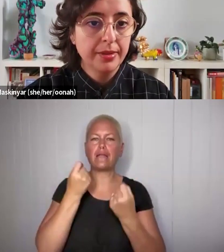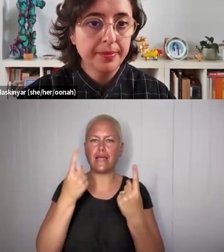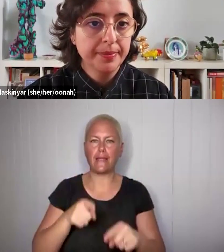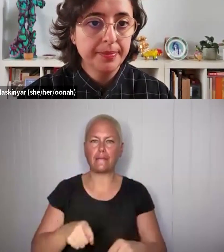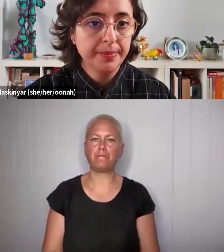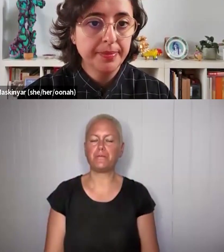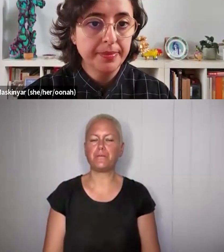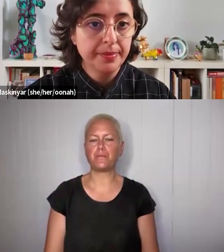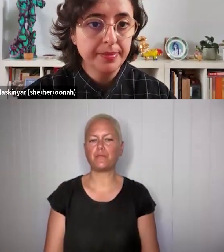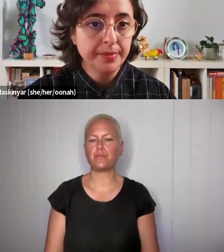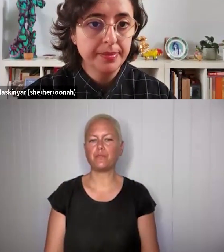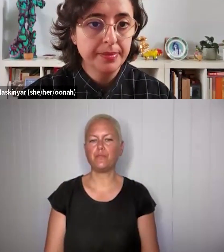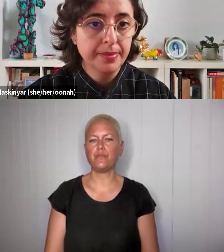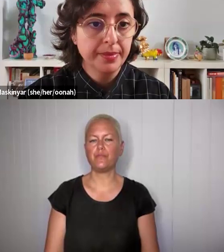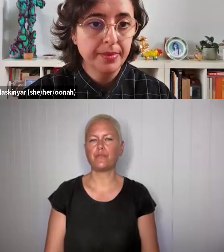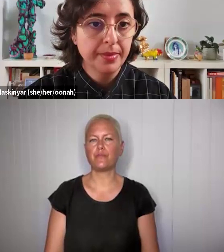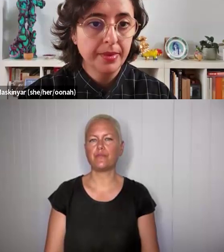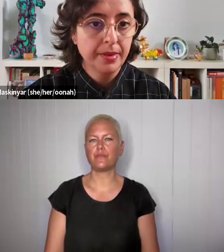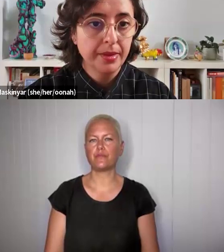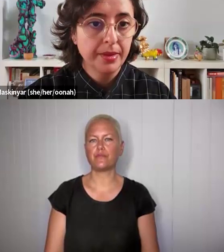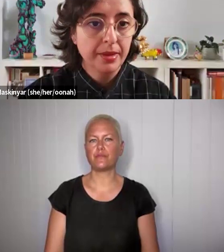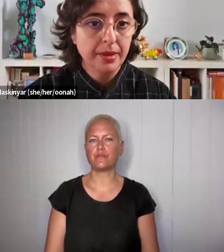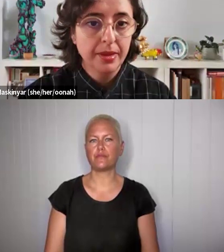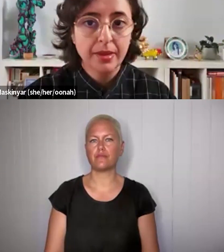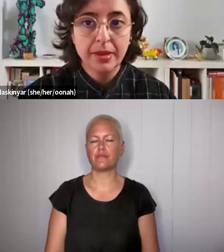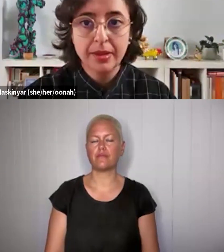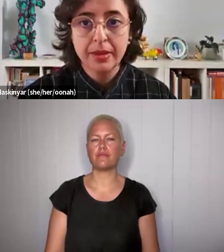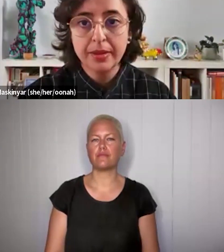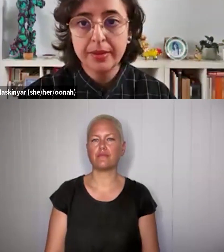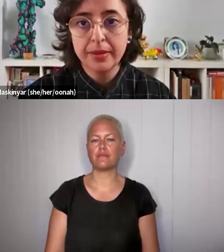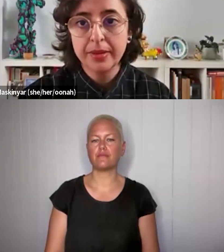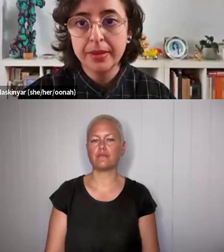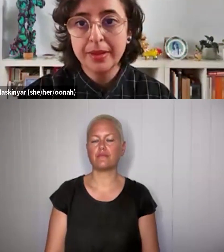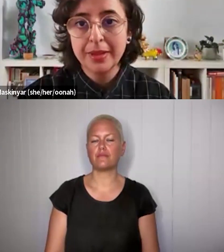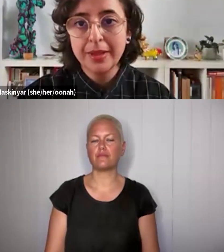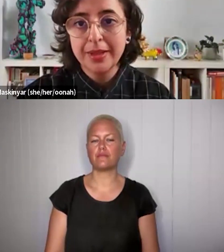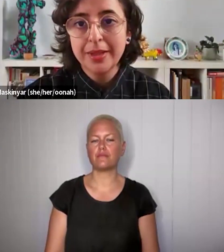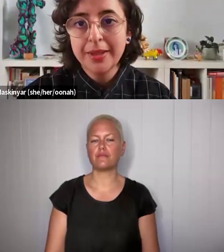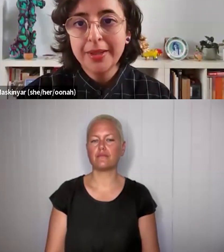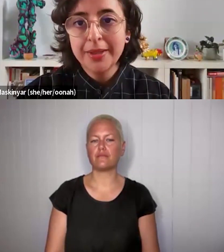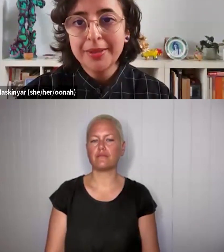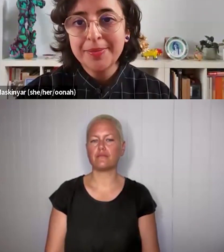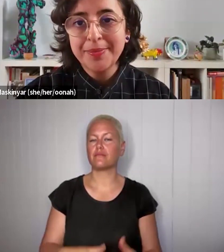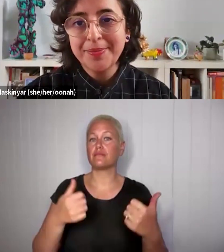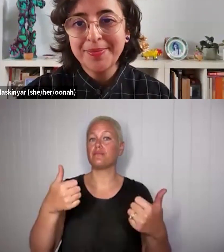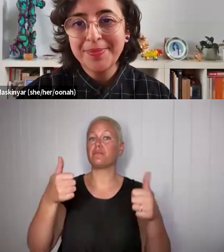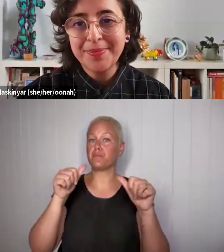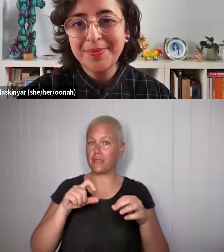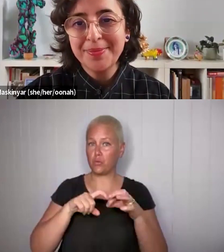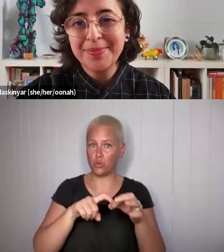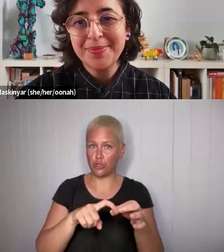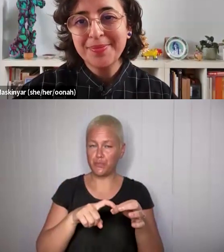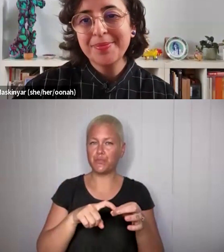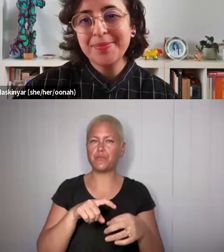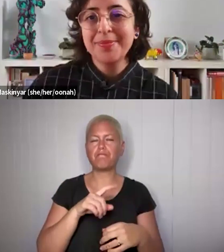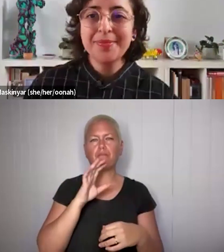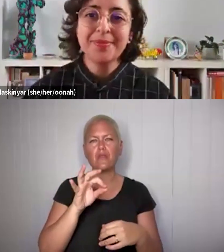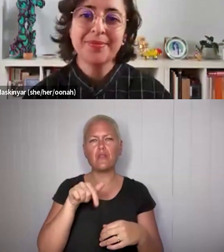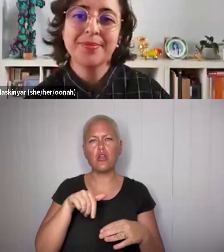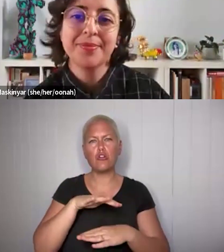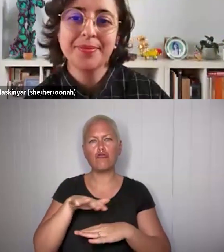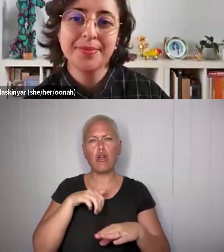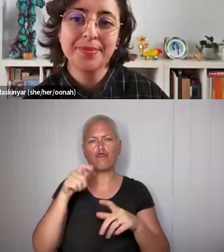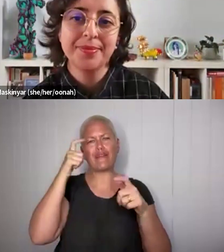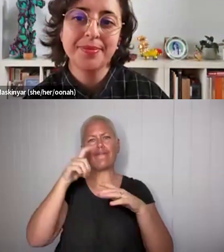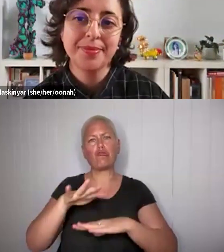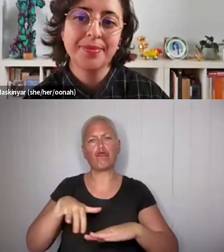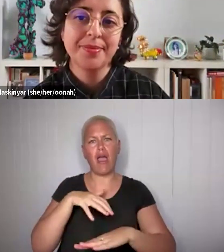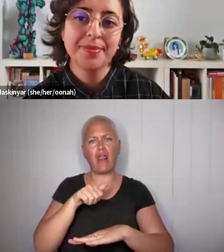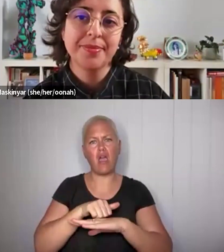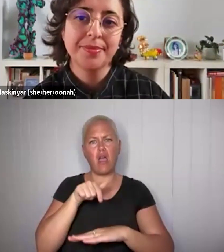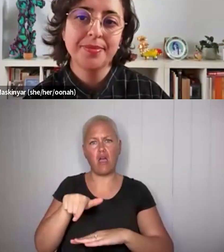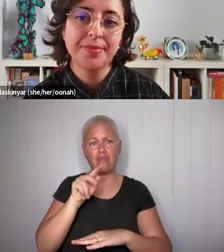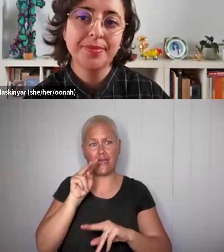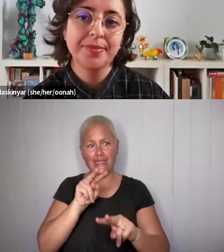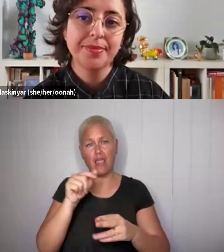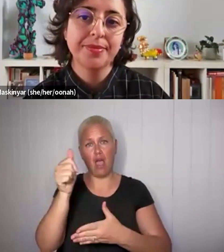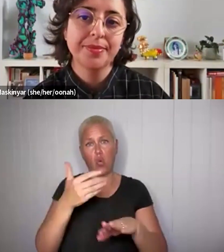Great. Next question is asking, 'does Creative Australia see the artist's work as a reflection of